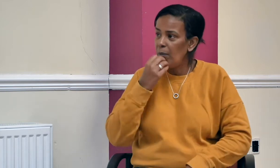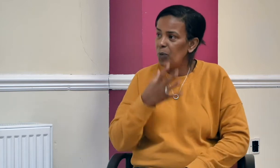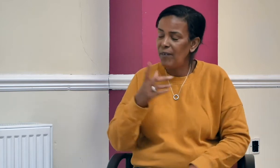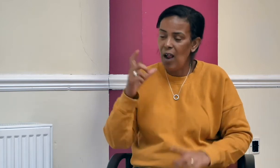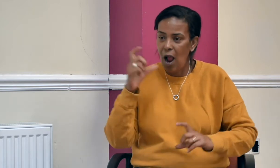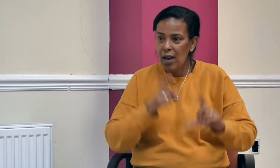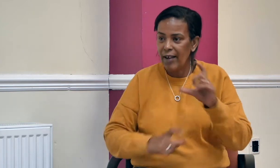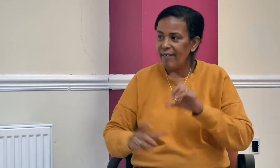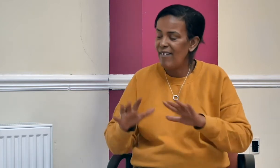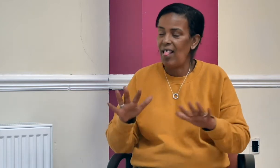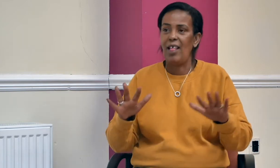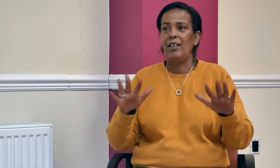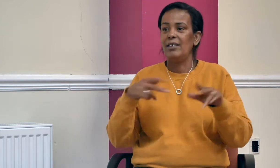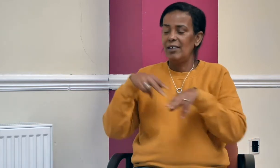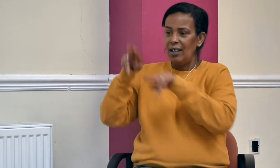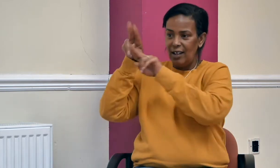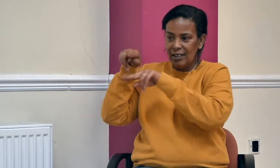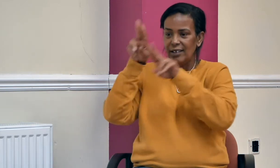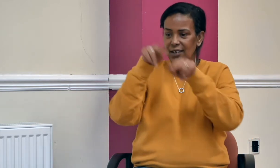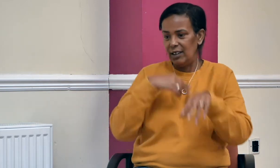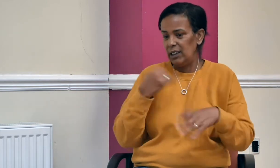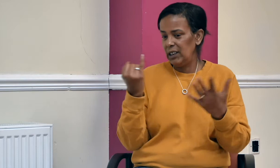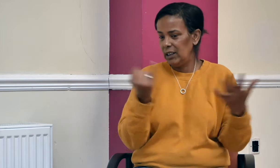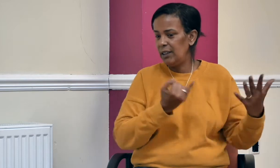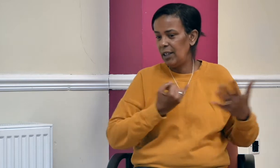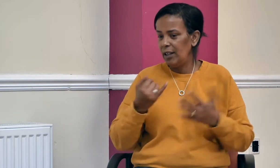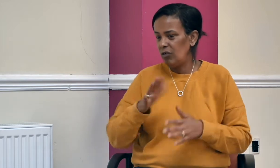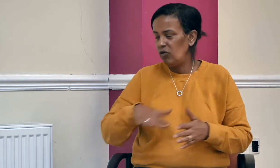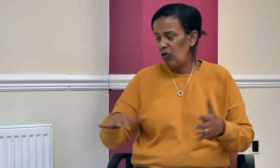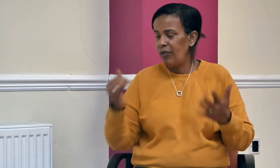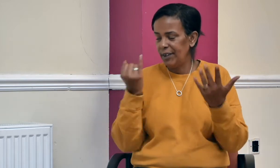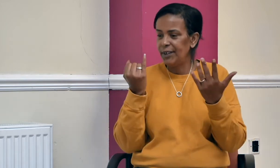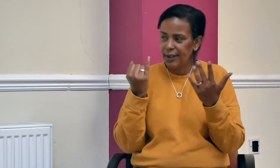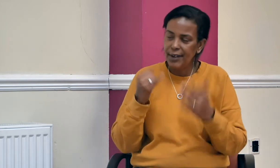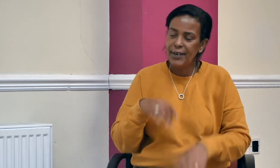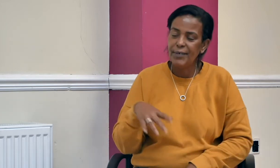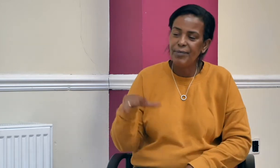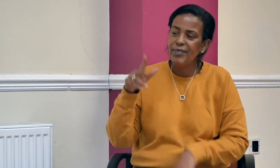it was beautiful and colourful. We had bunk beds - there were 6 of us children.